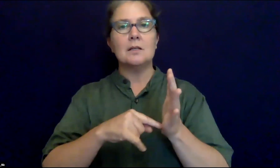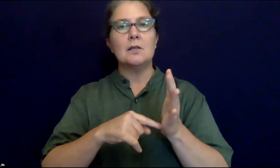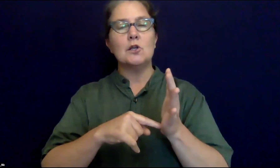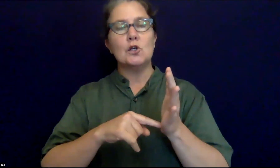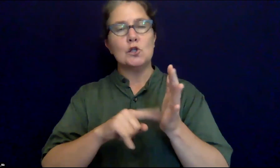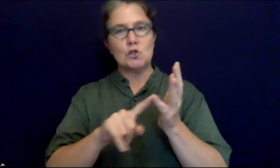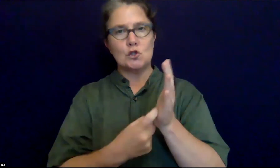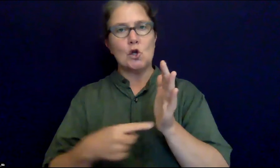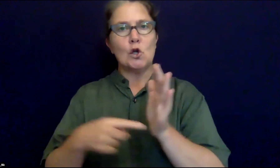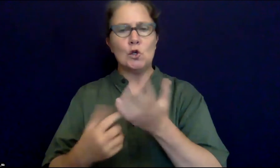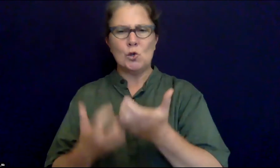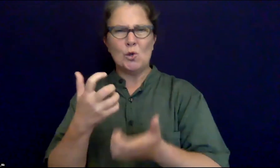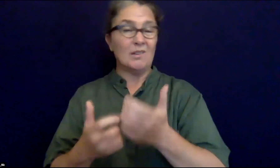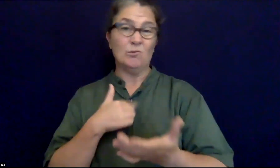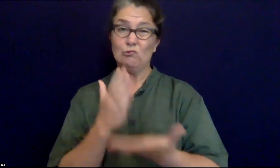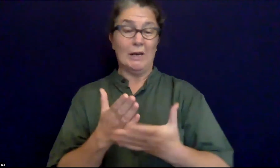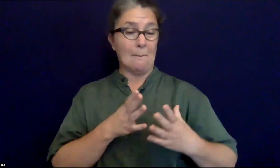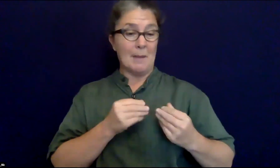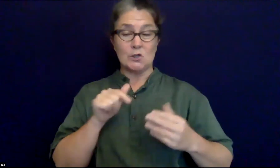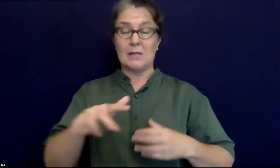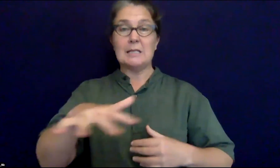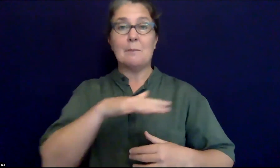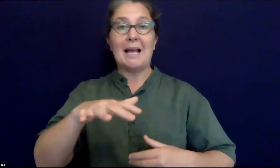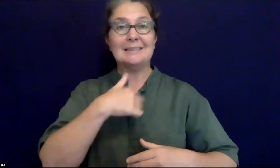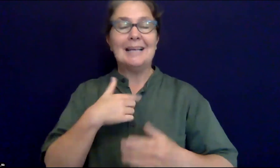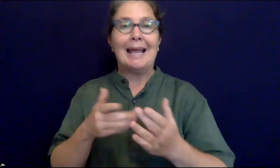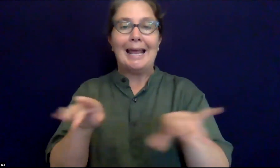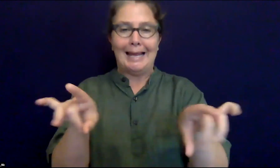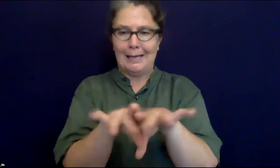and equal access for all. Thanks, Paul. PAUL: Thank you. And Dagmar,